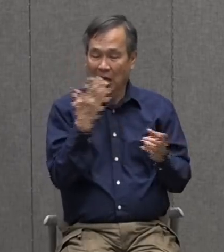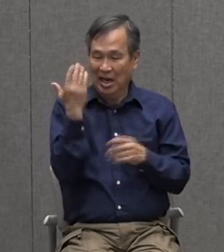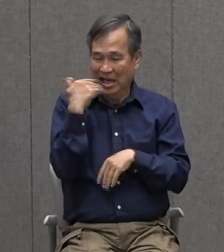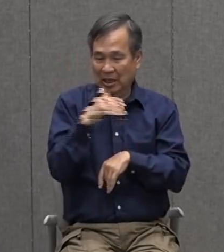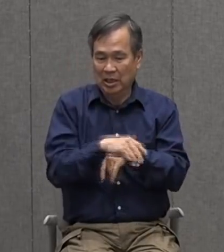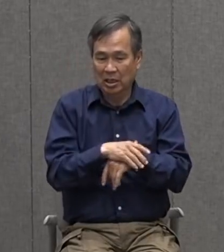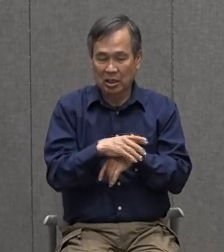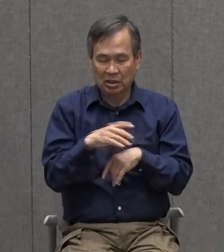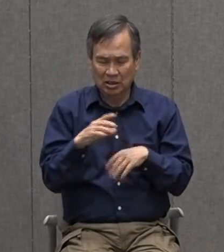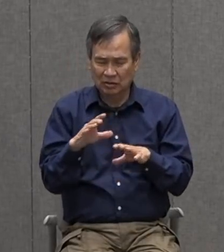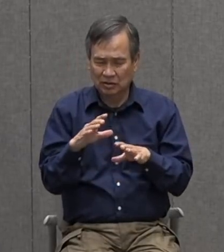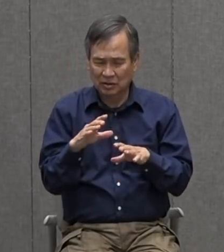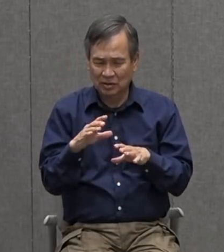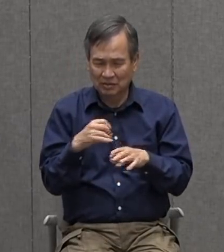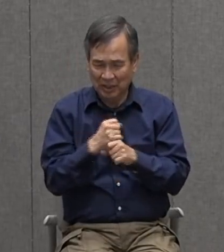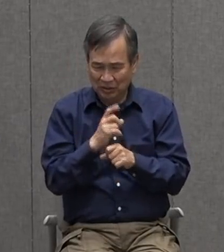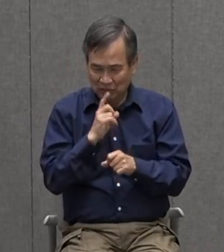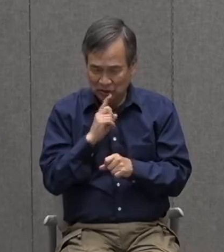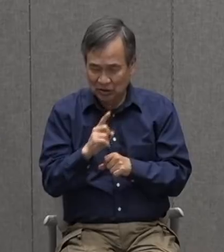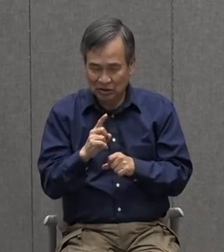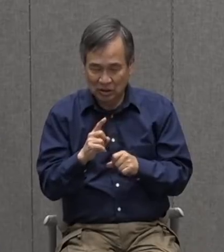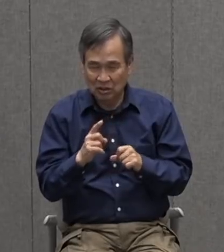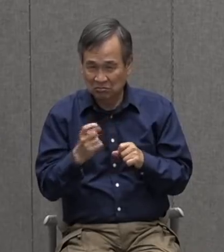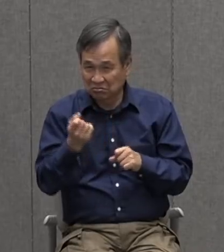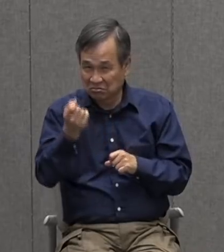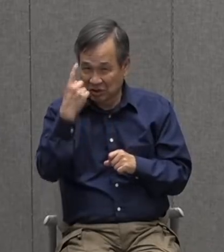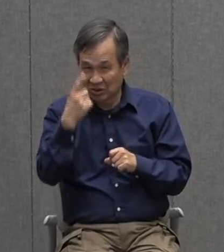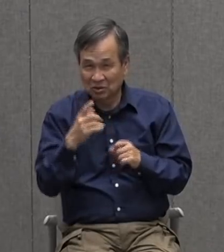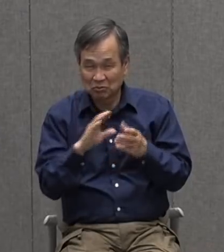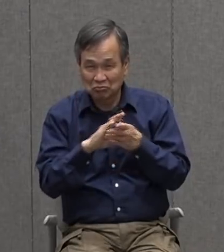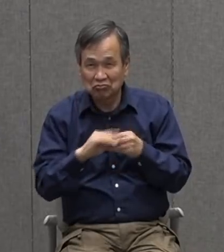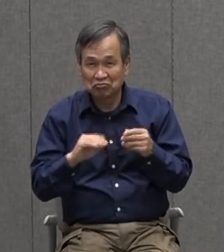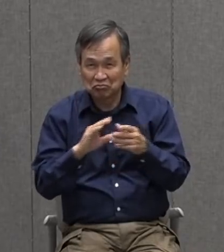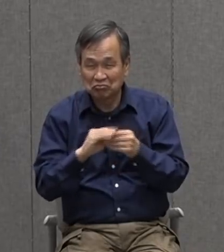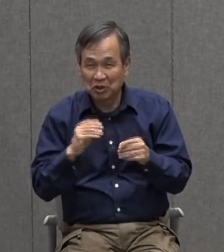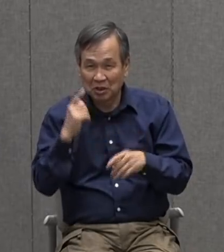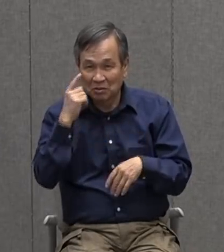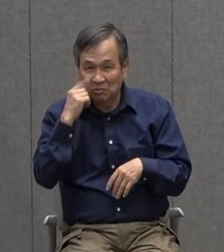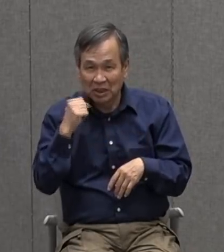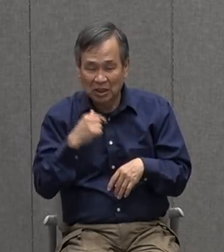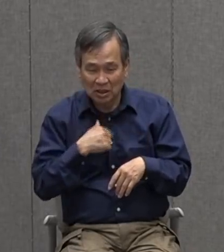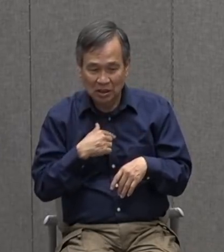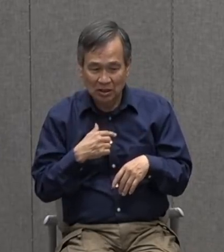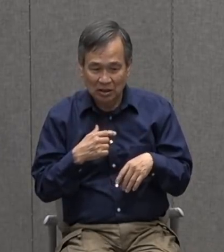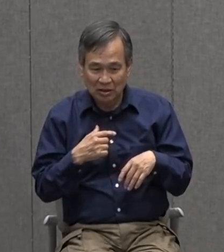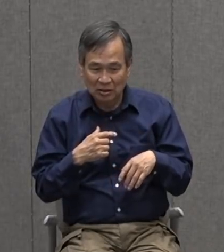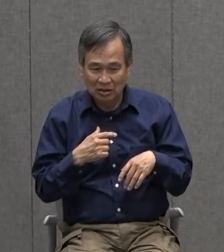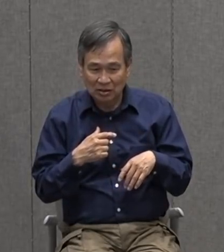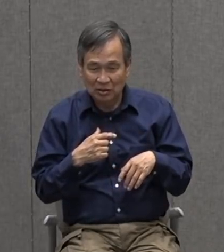I had to go back to the book several times to figure it out. Because we have a couple year ones, don't we?